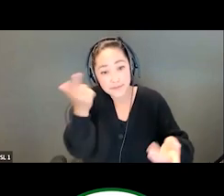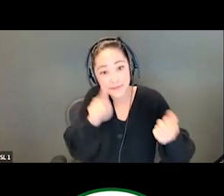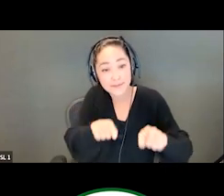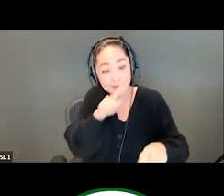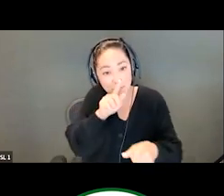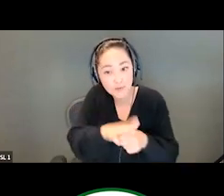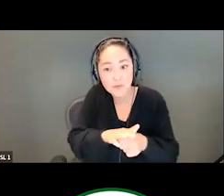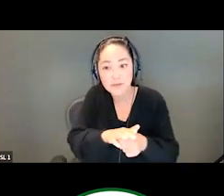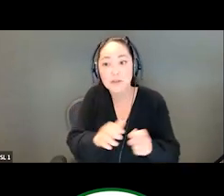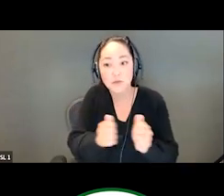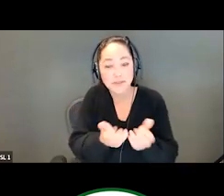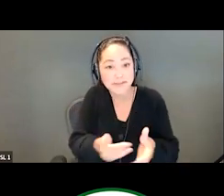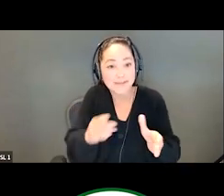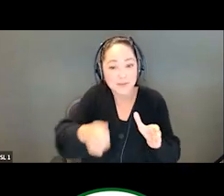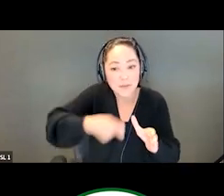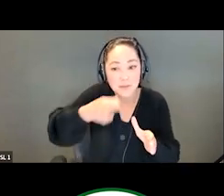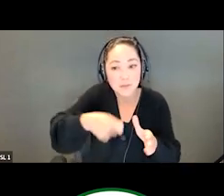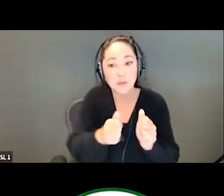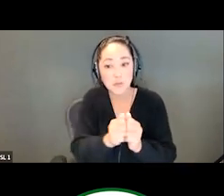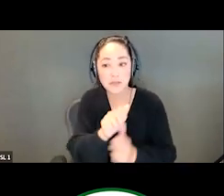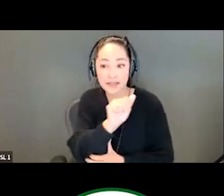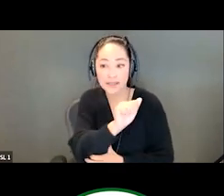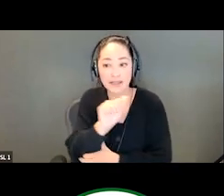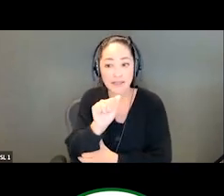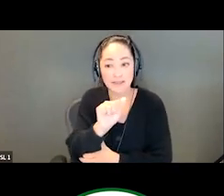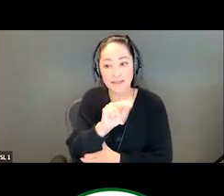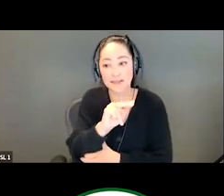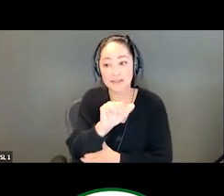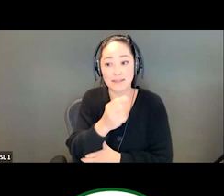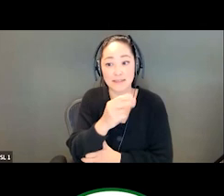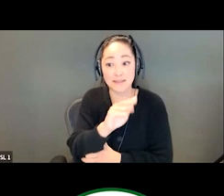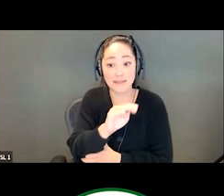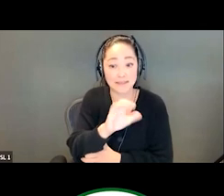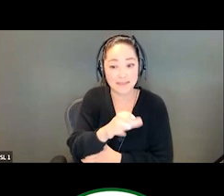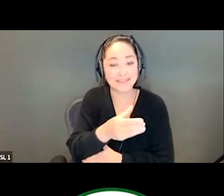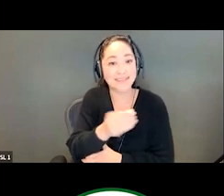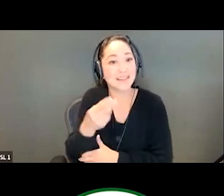between Aanishinaabec and Haudenosaunee